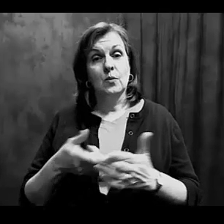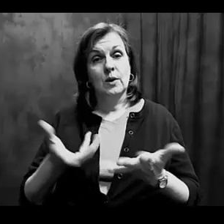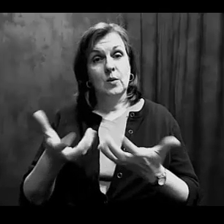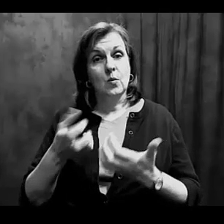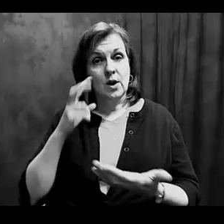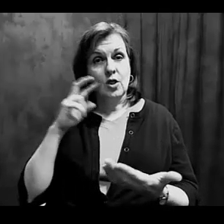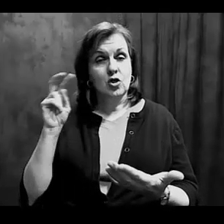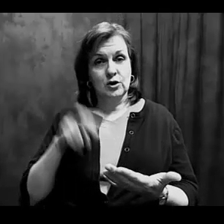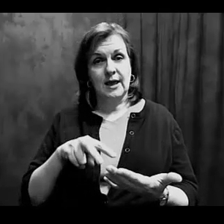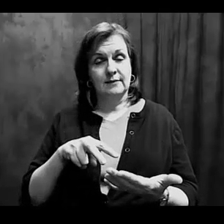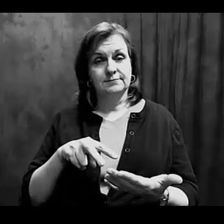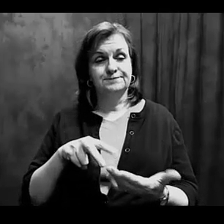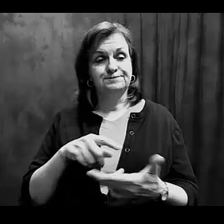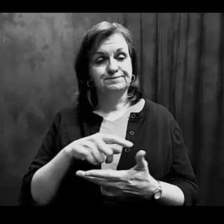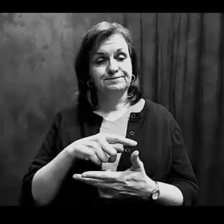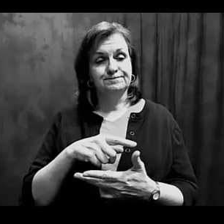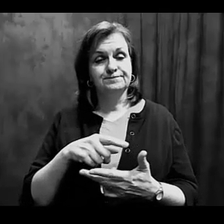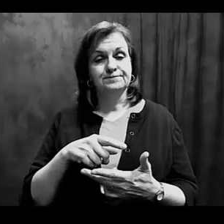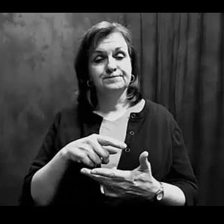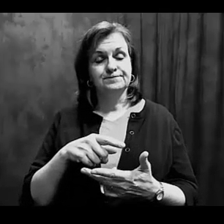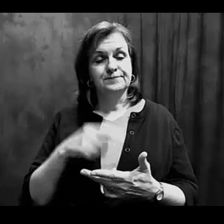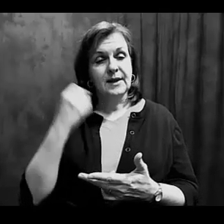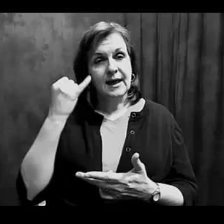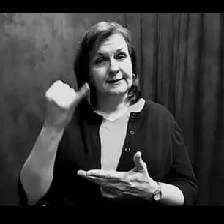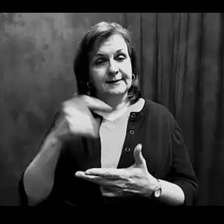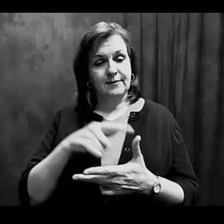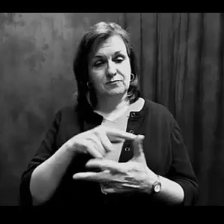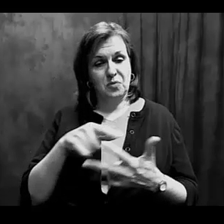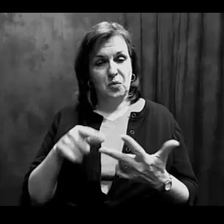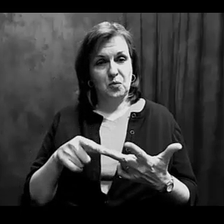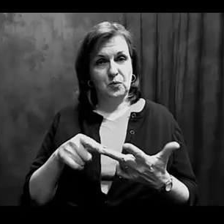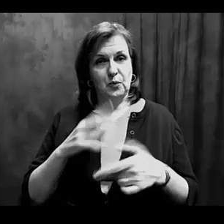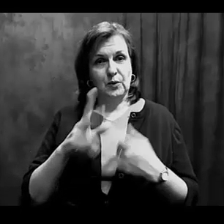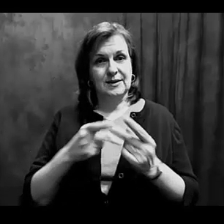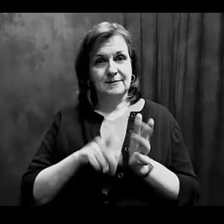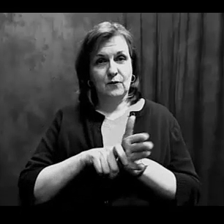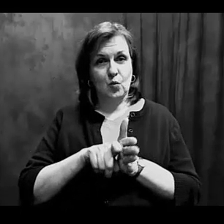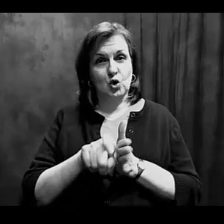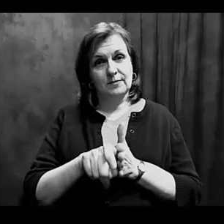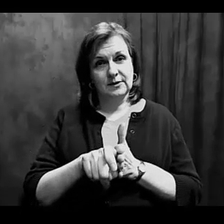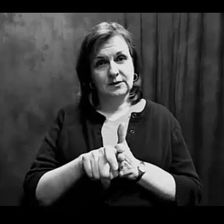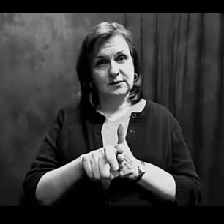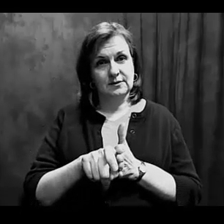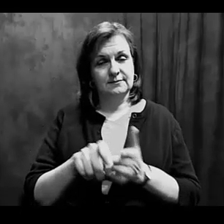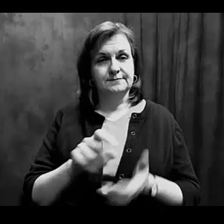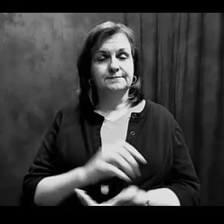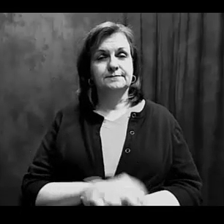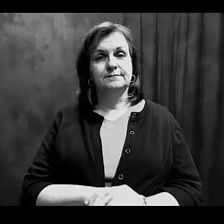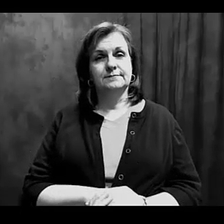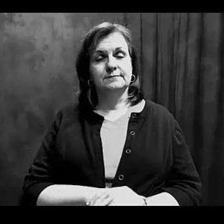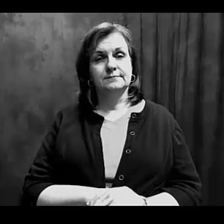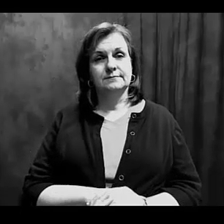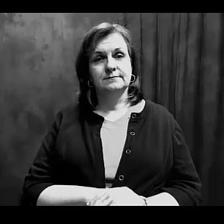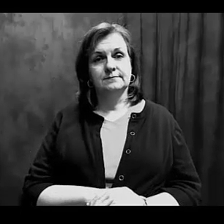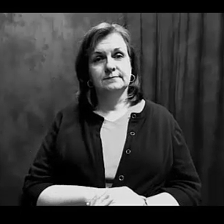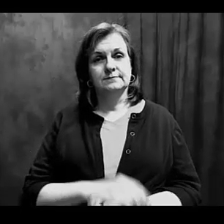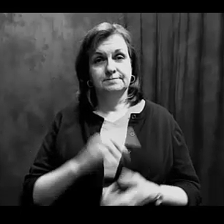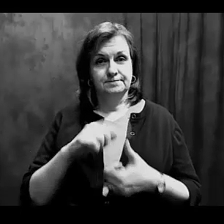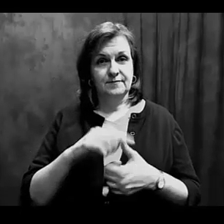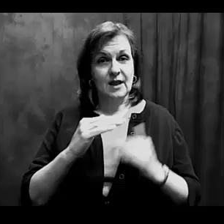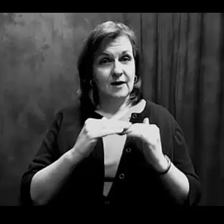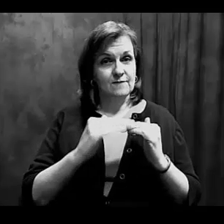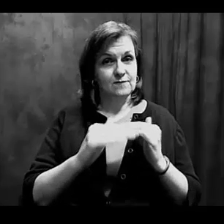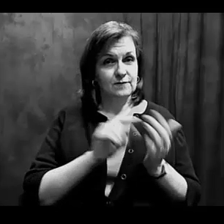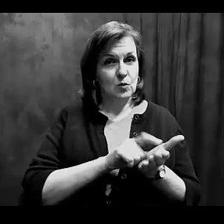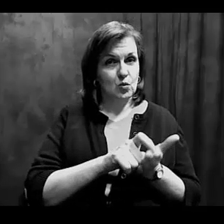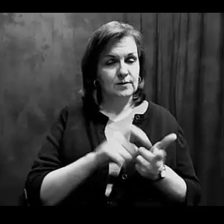and what I wanna look at is the idea that our three different worm types